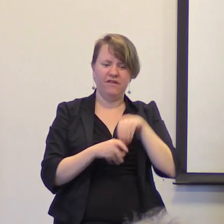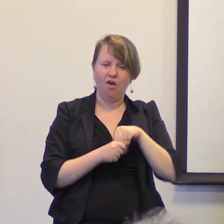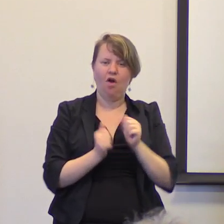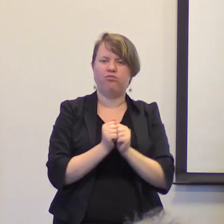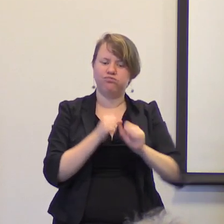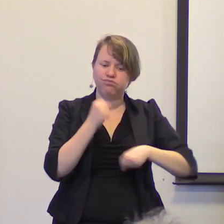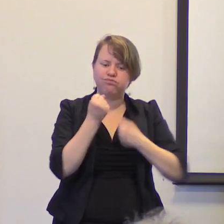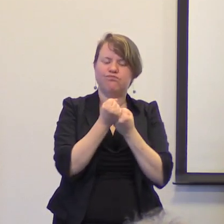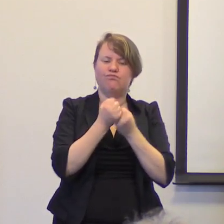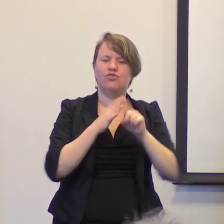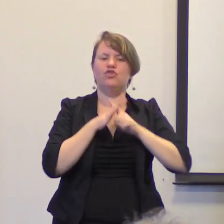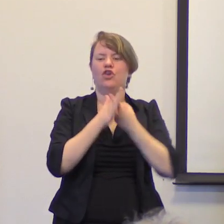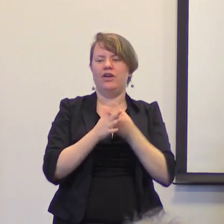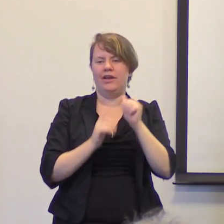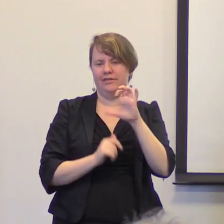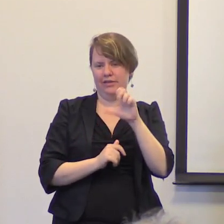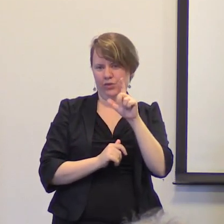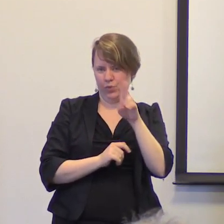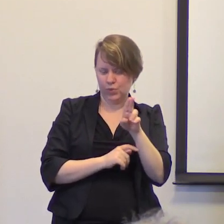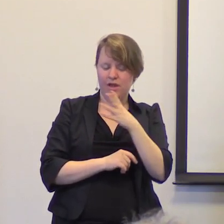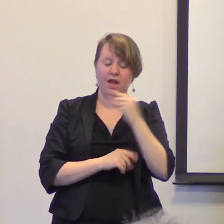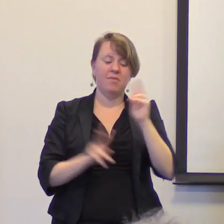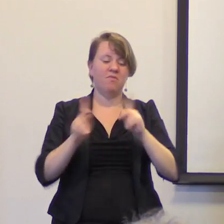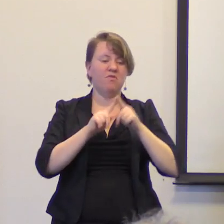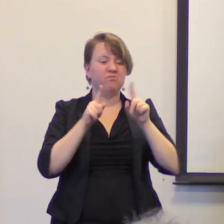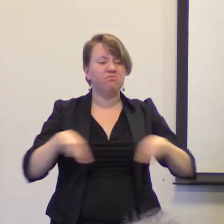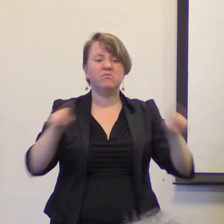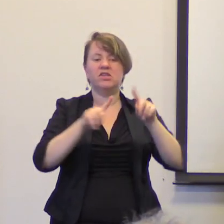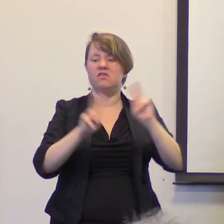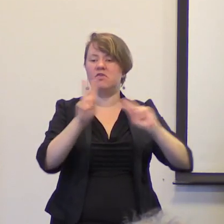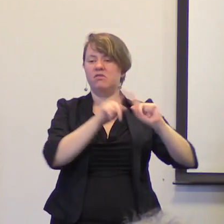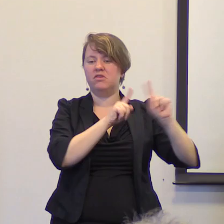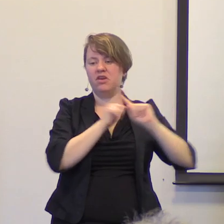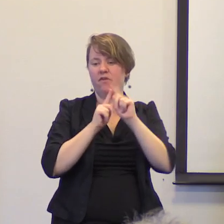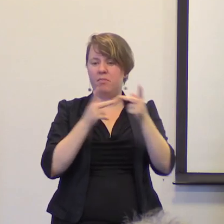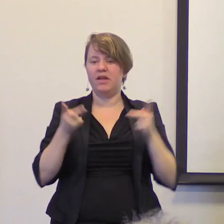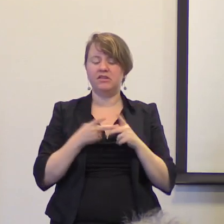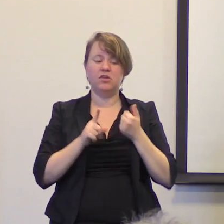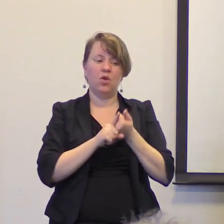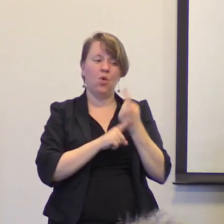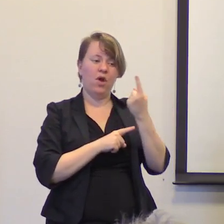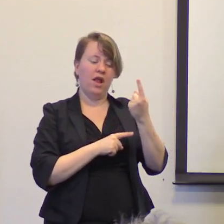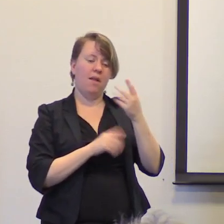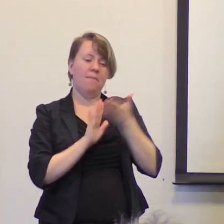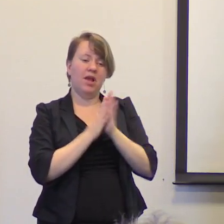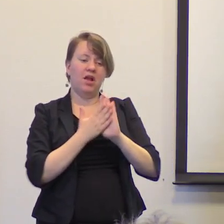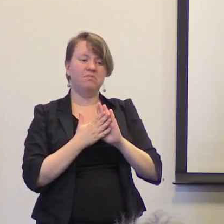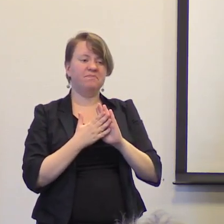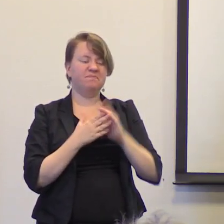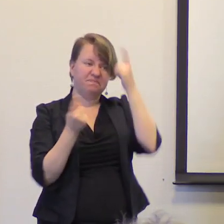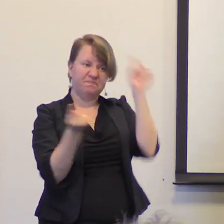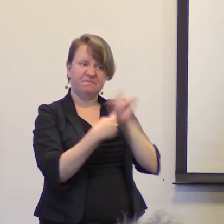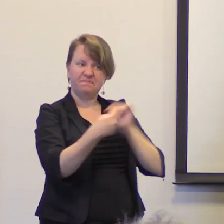ACLU and people who came from different places. Roger Baldwin had been a conscientious objector. He didn't believe in World War I, at all.